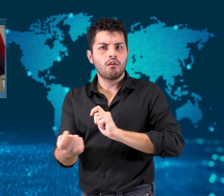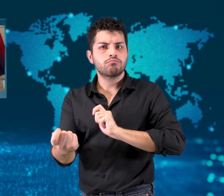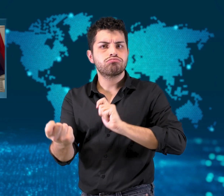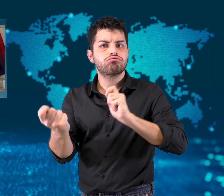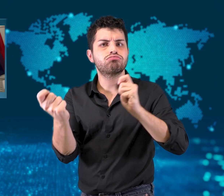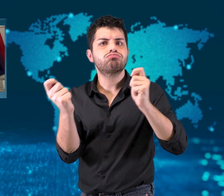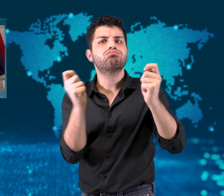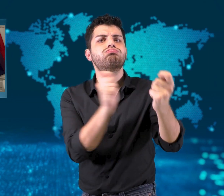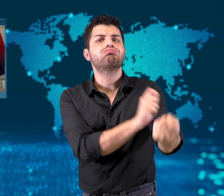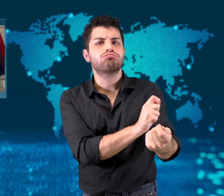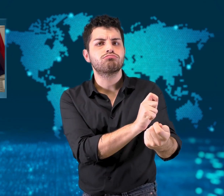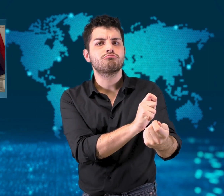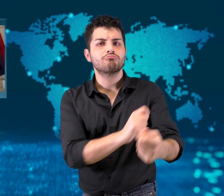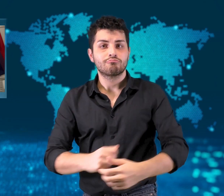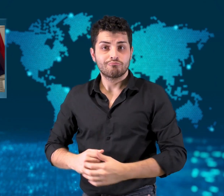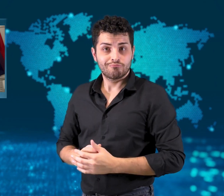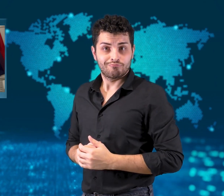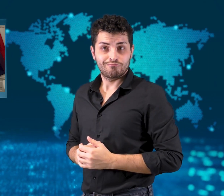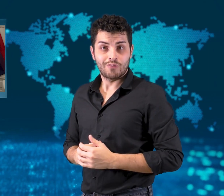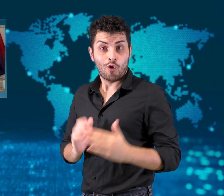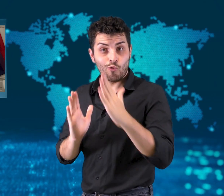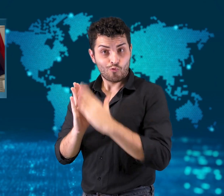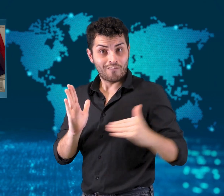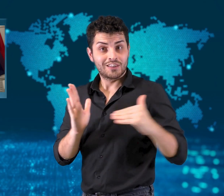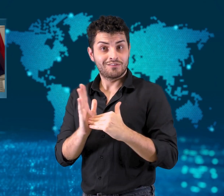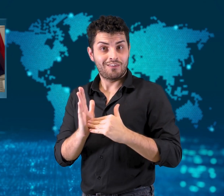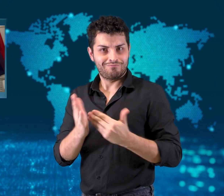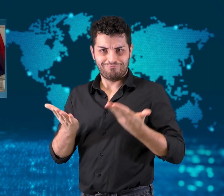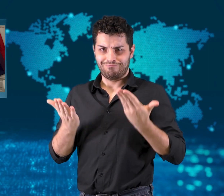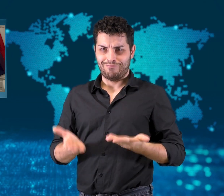Parliament for over 30 years.